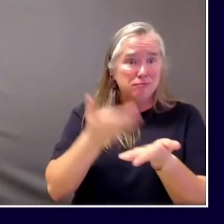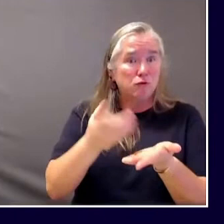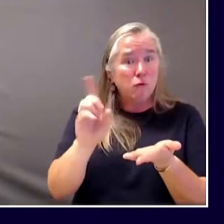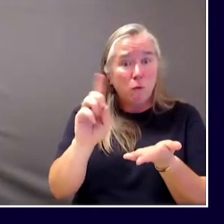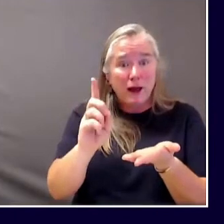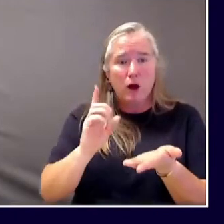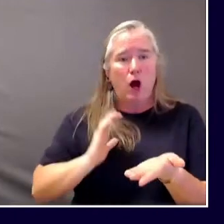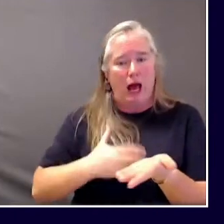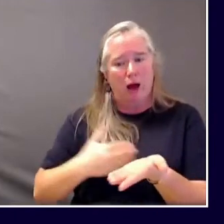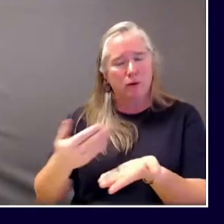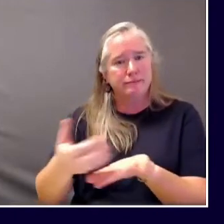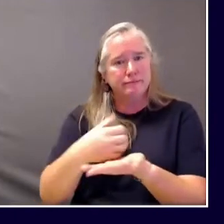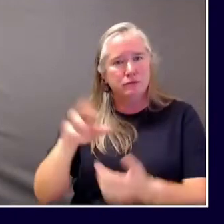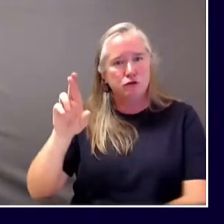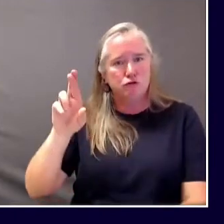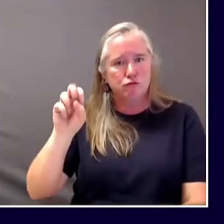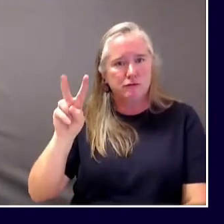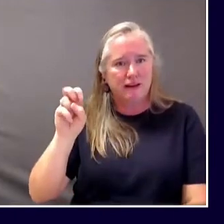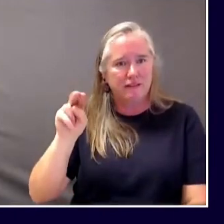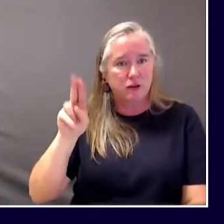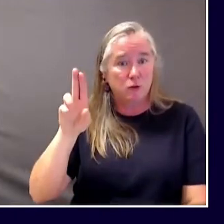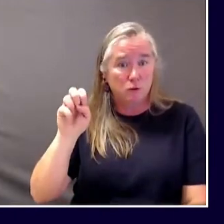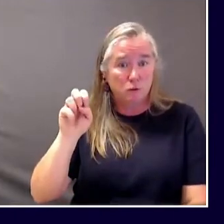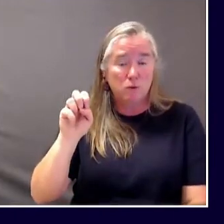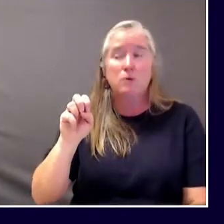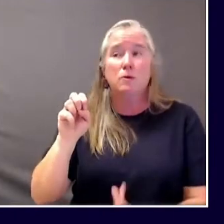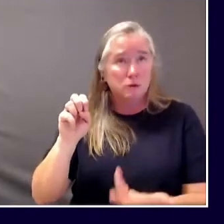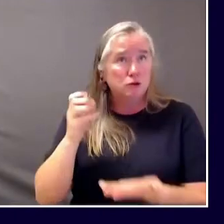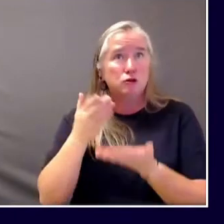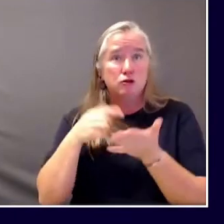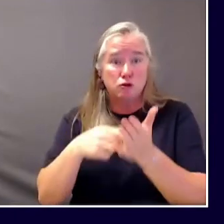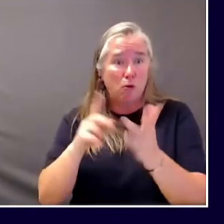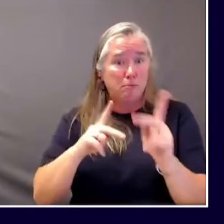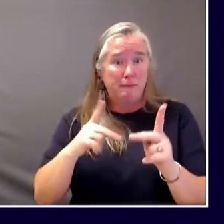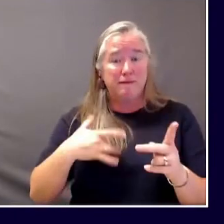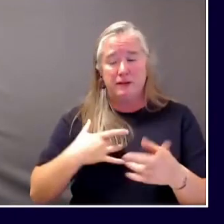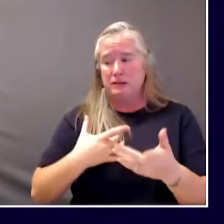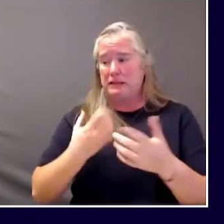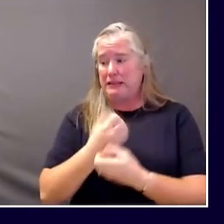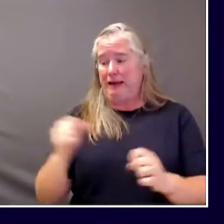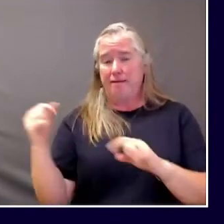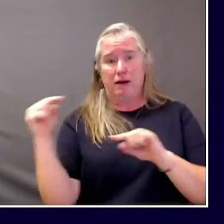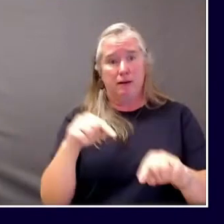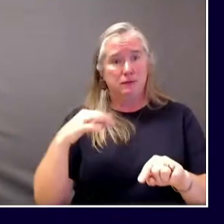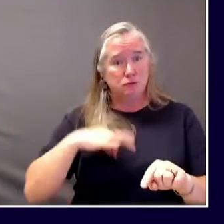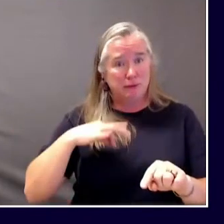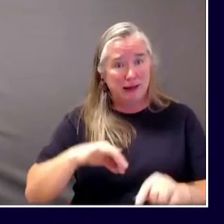business so I'm pleased with